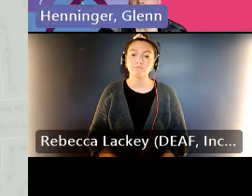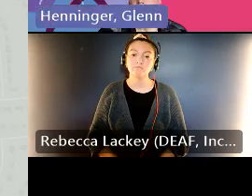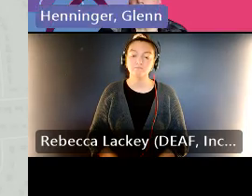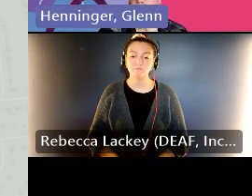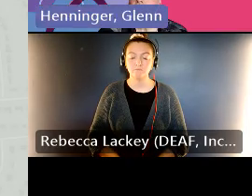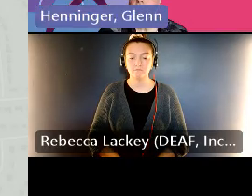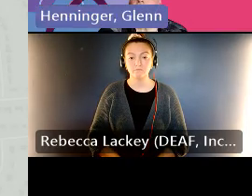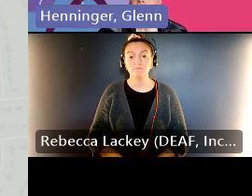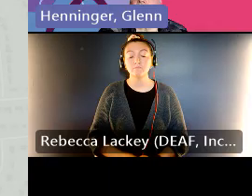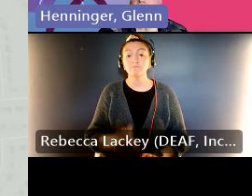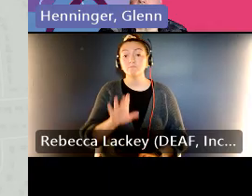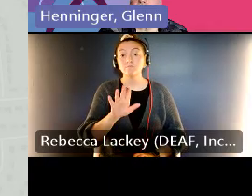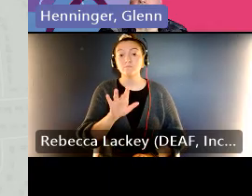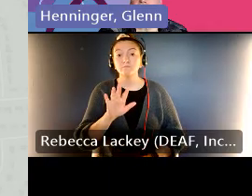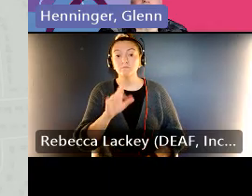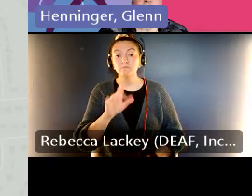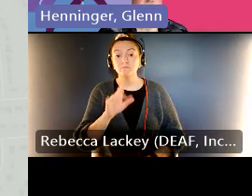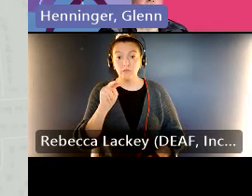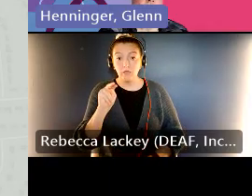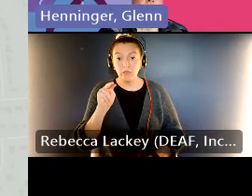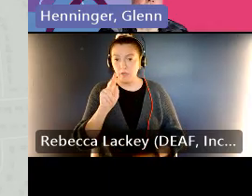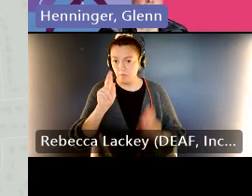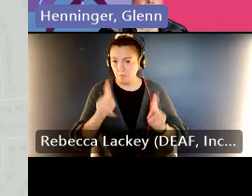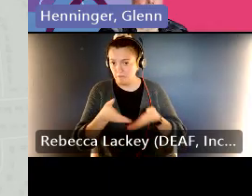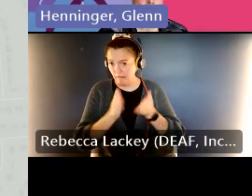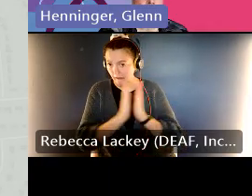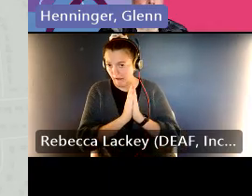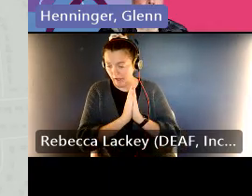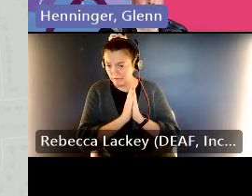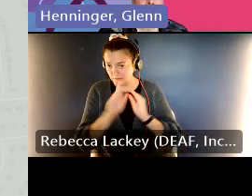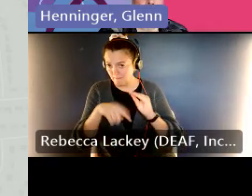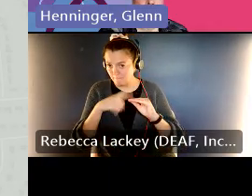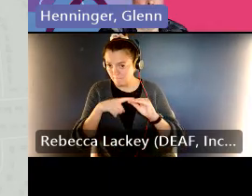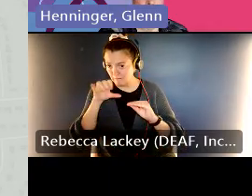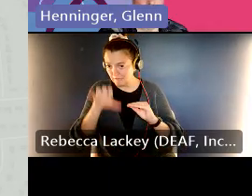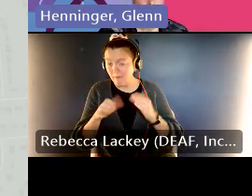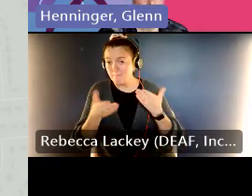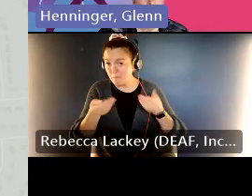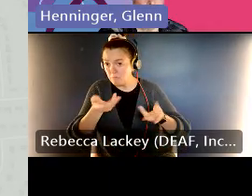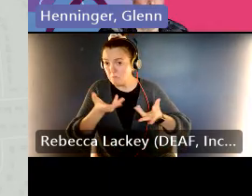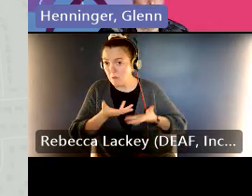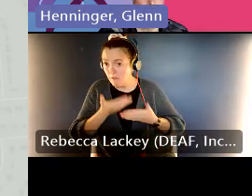And actually whoever asked that question, you may be able to tell us better too,